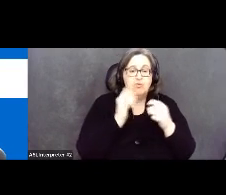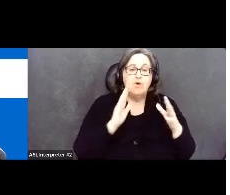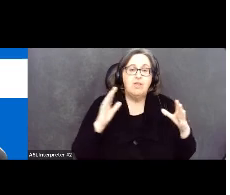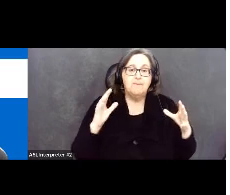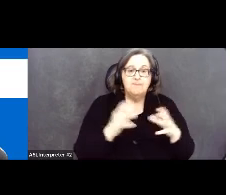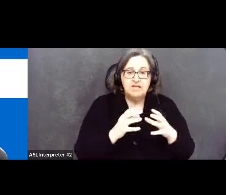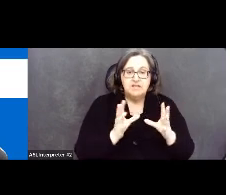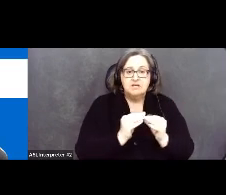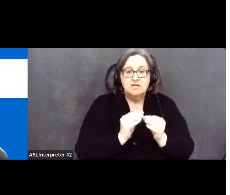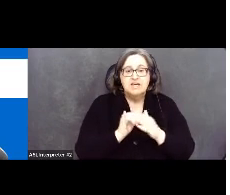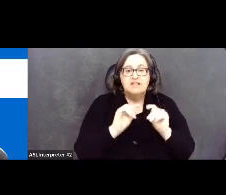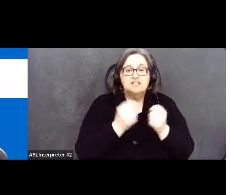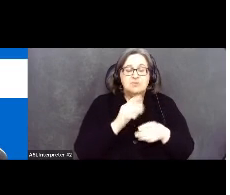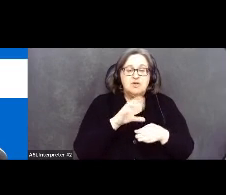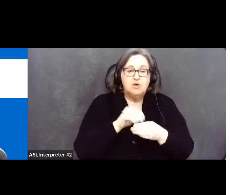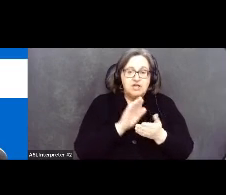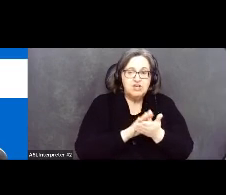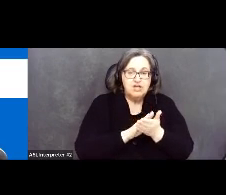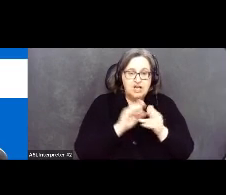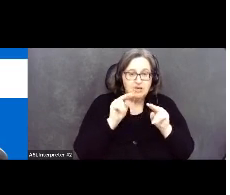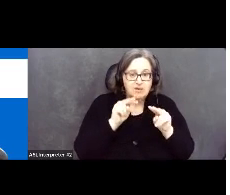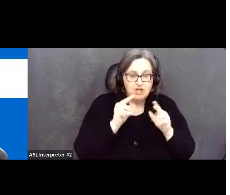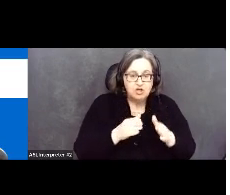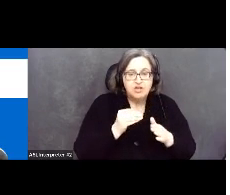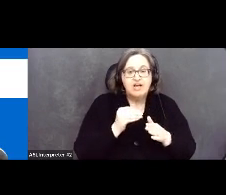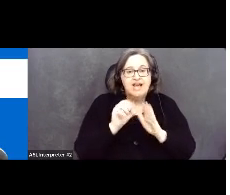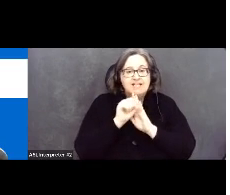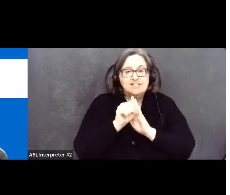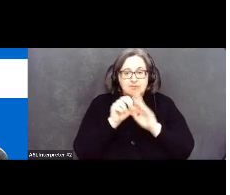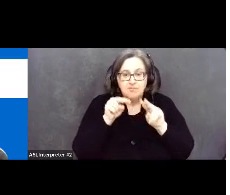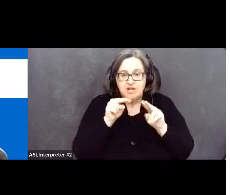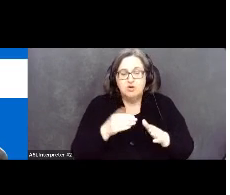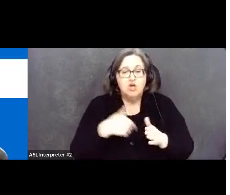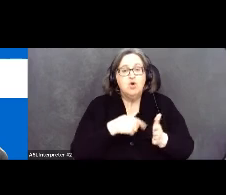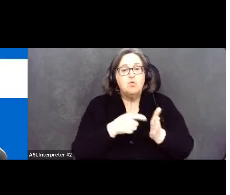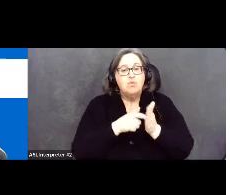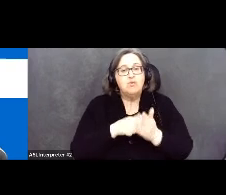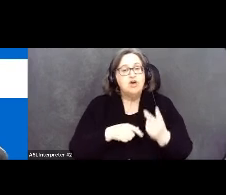and that team consists of an academic monitor and a symptom monitor. We require two monitors.